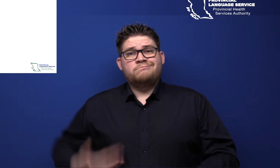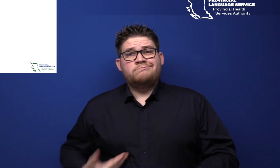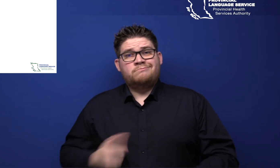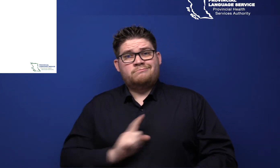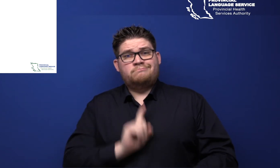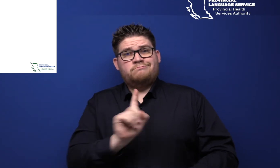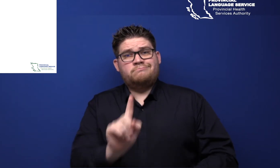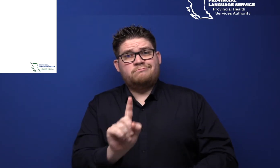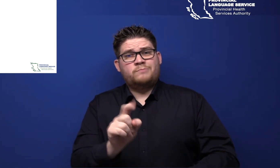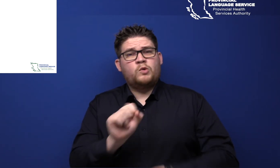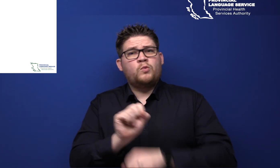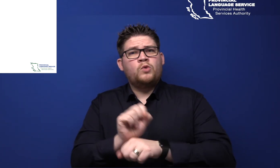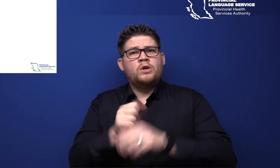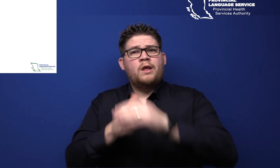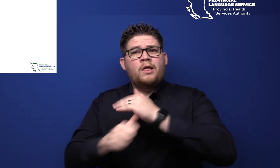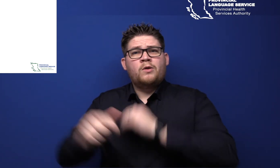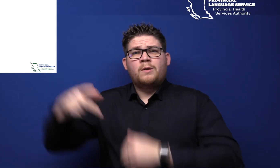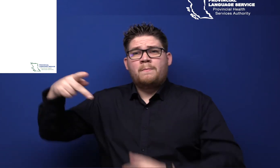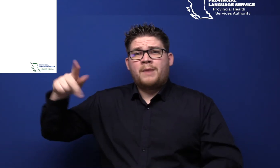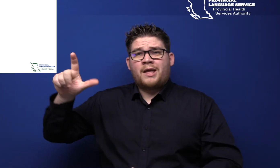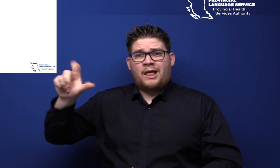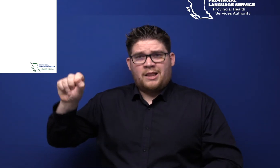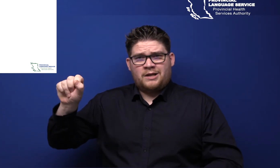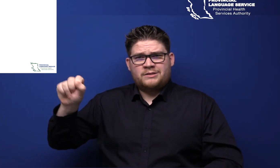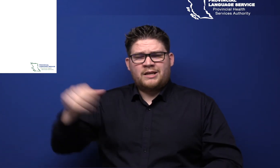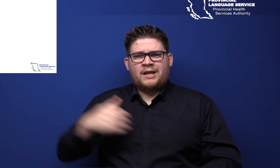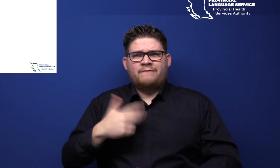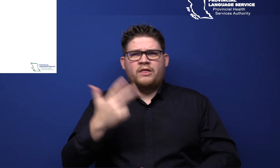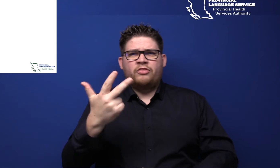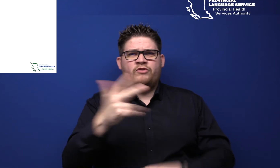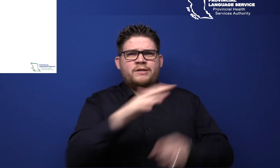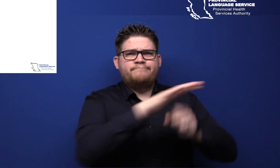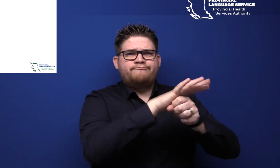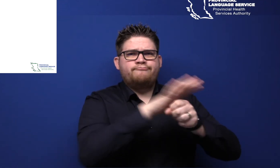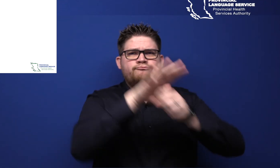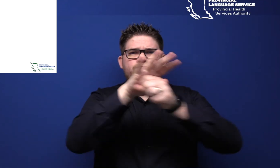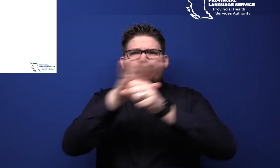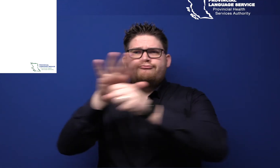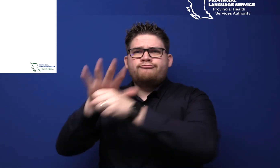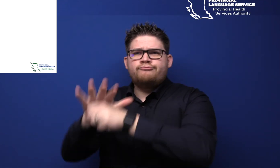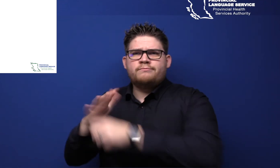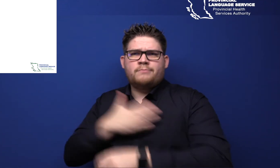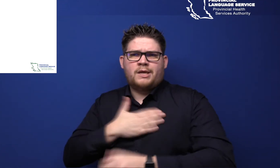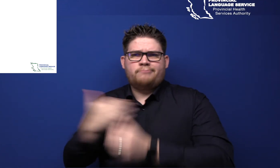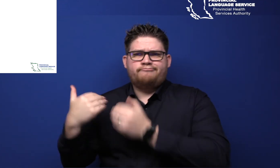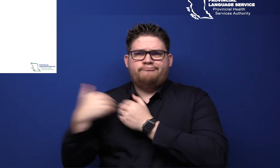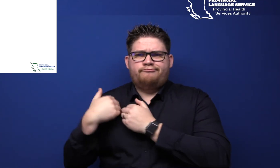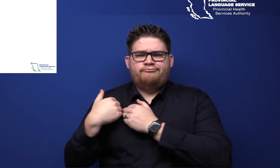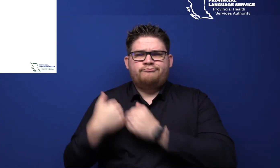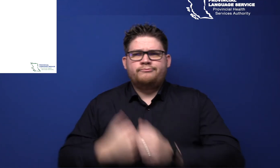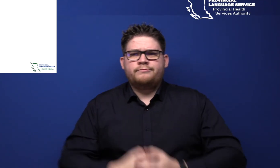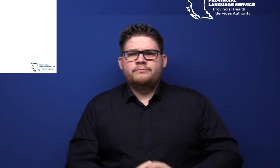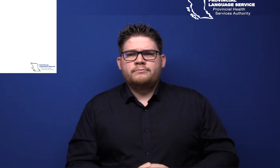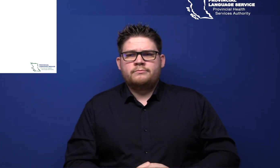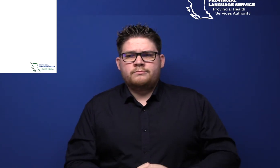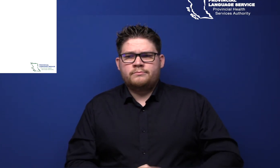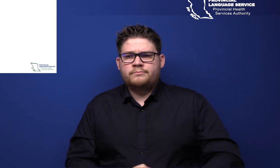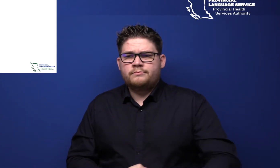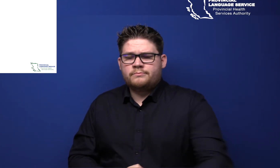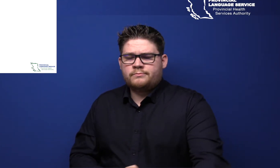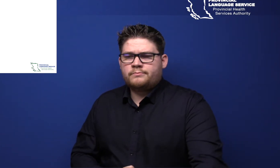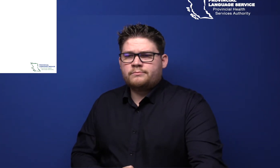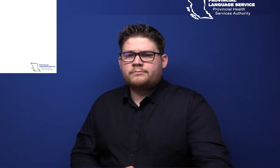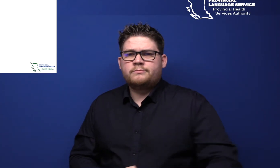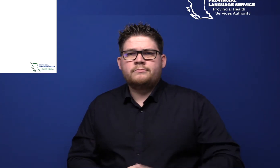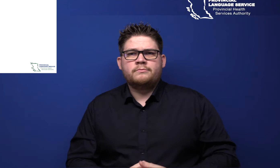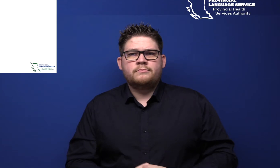I WAS HIRED BY PROVINCIAL LANGUAGE SERVICES, AND I HAVE THREE AREAS OF RESPONSIBILITY.